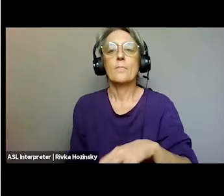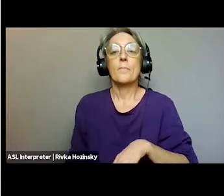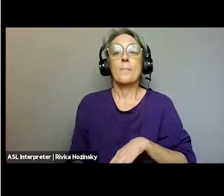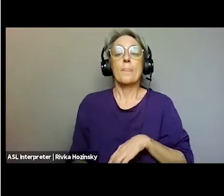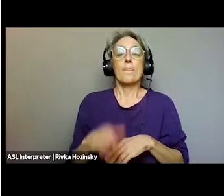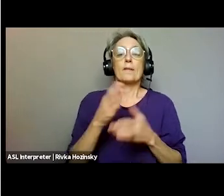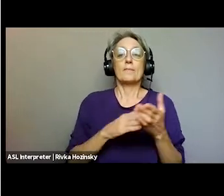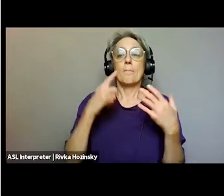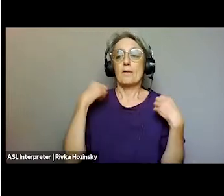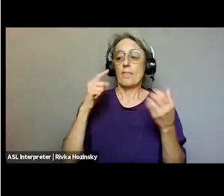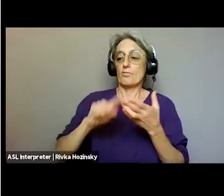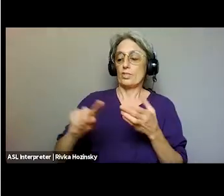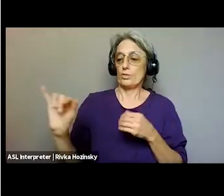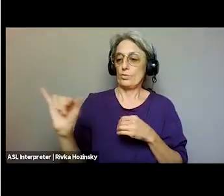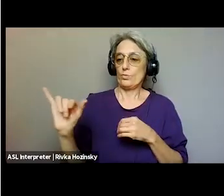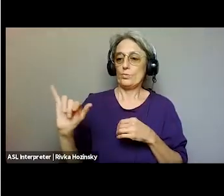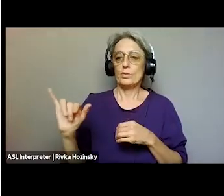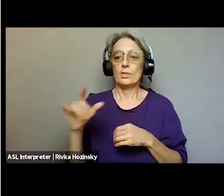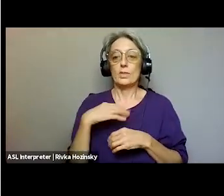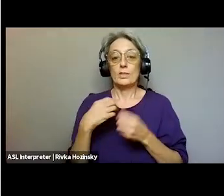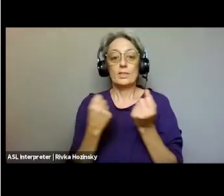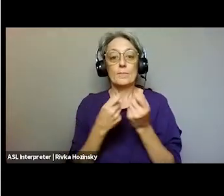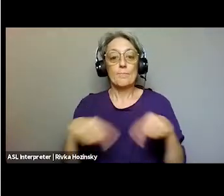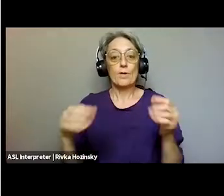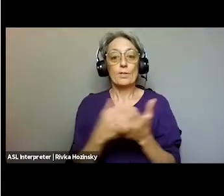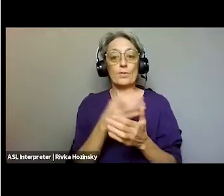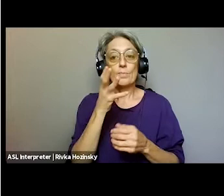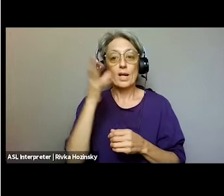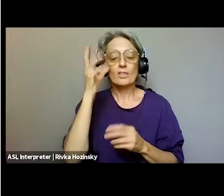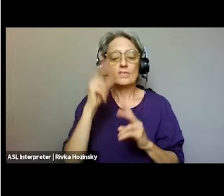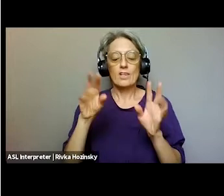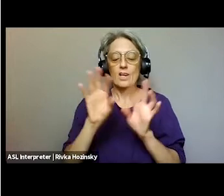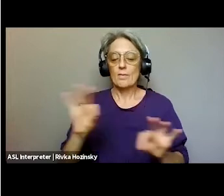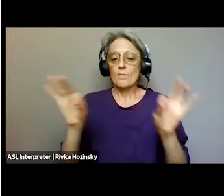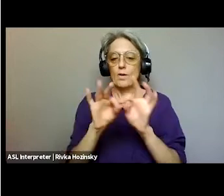supporting new parents is extremely important to support well-being as well as to support